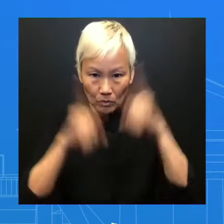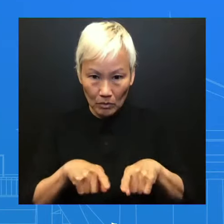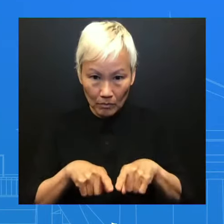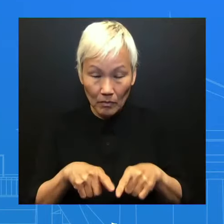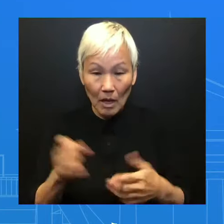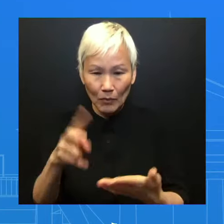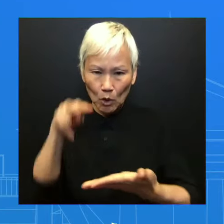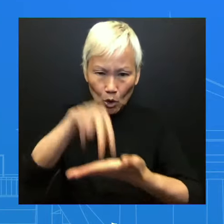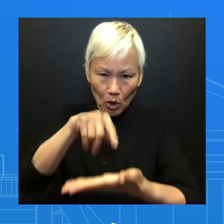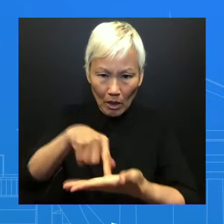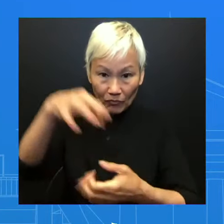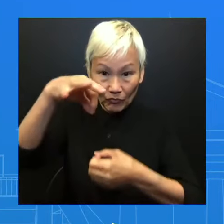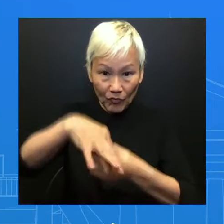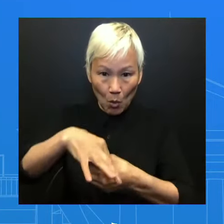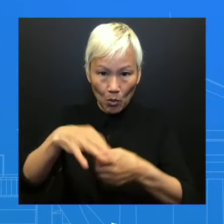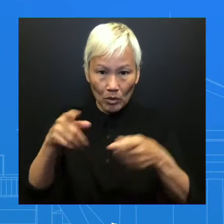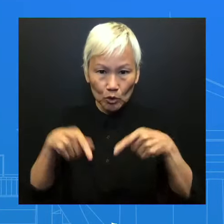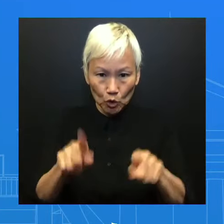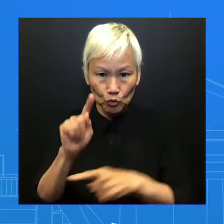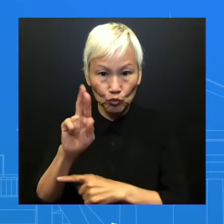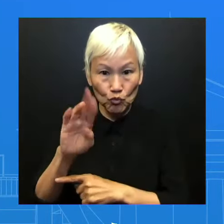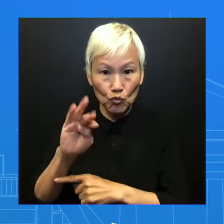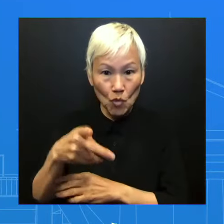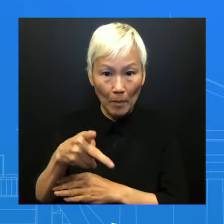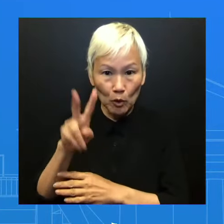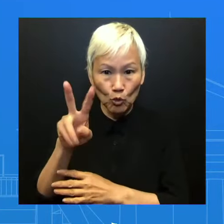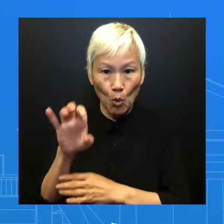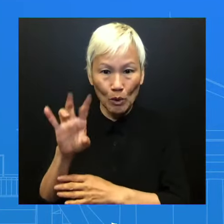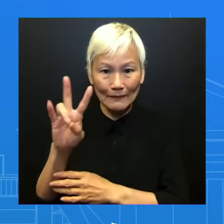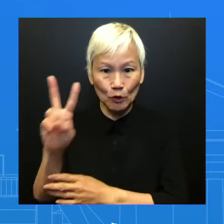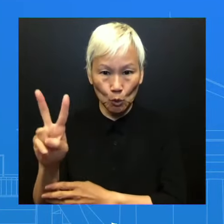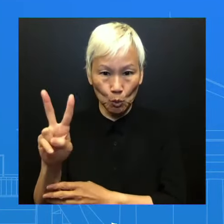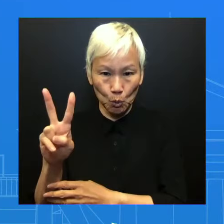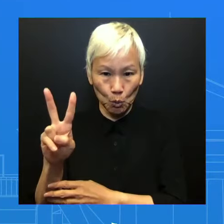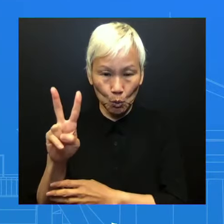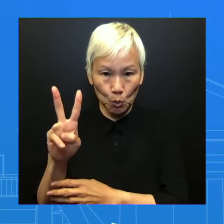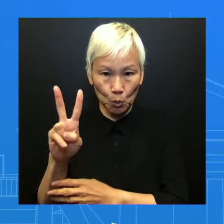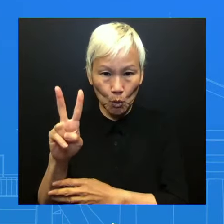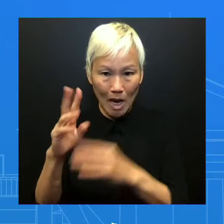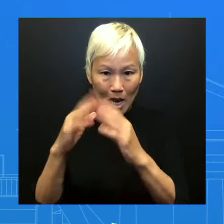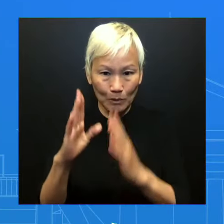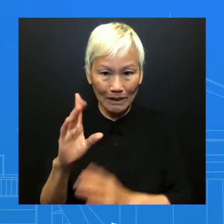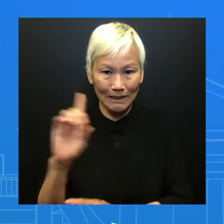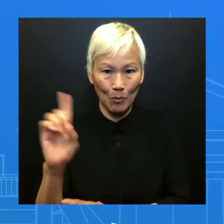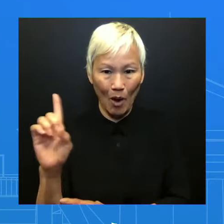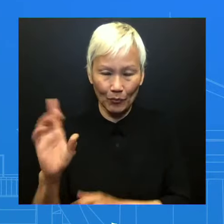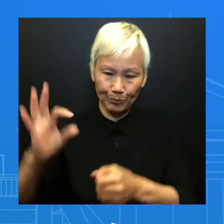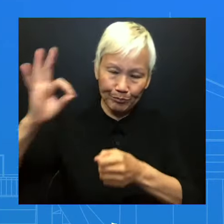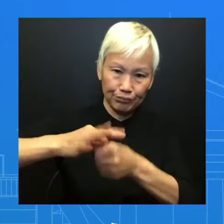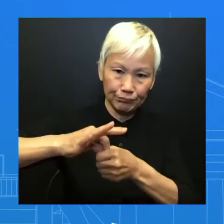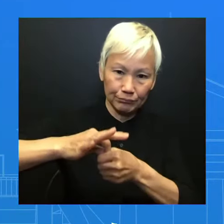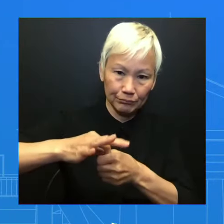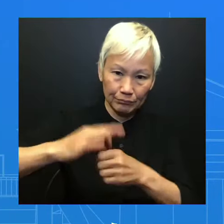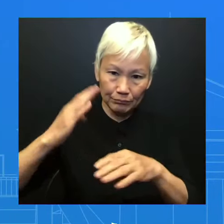200 House Democrats voted to prevent default each time it came up during Donald Trump's tenure as President.